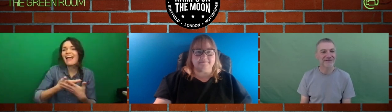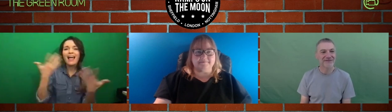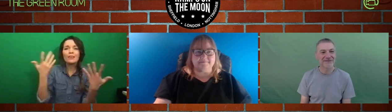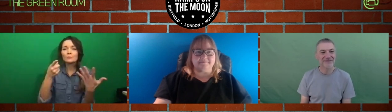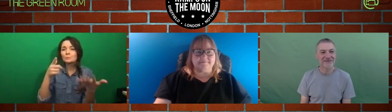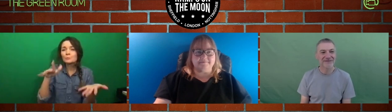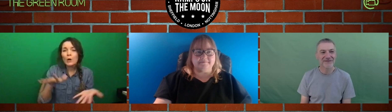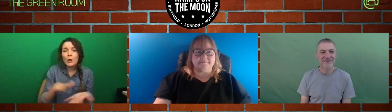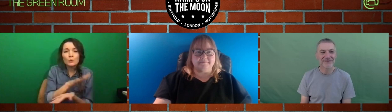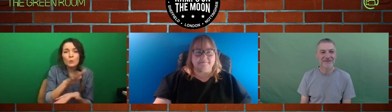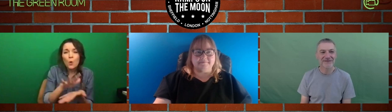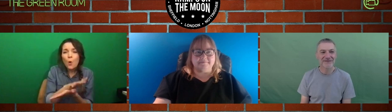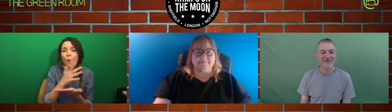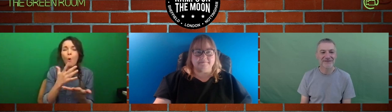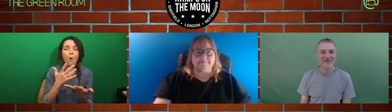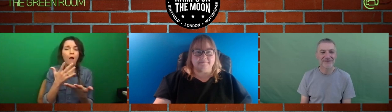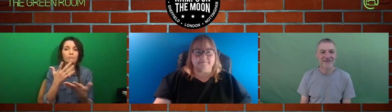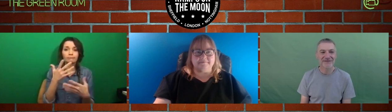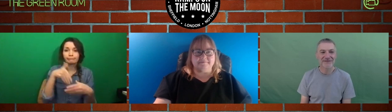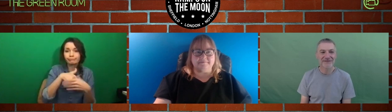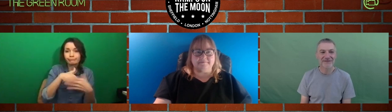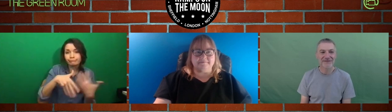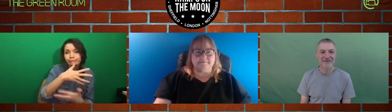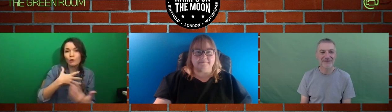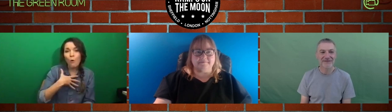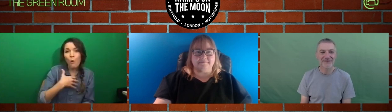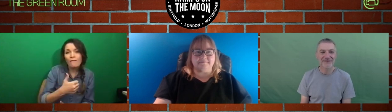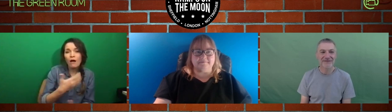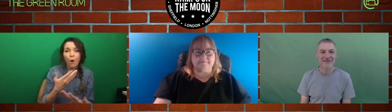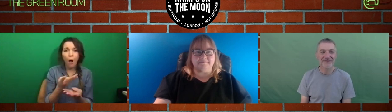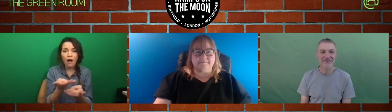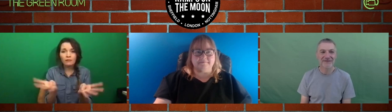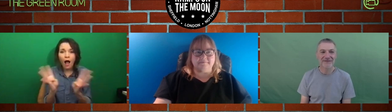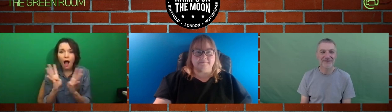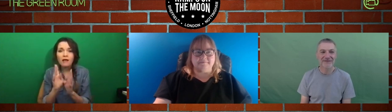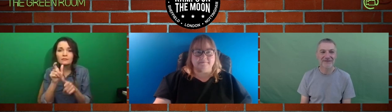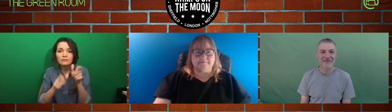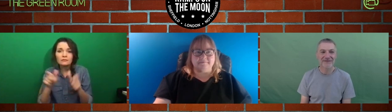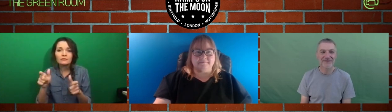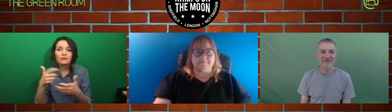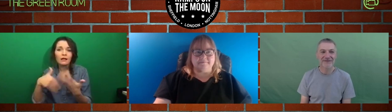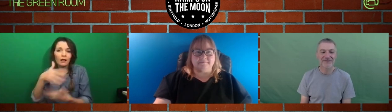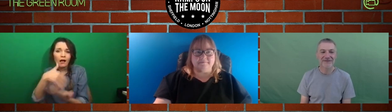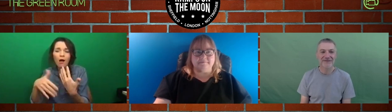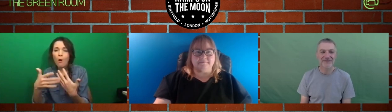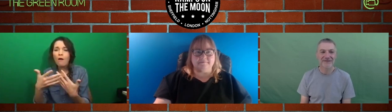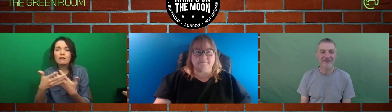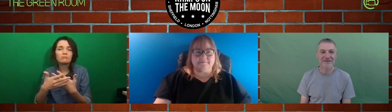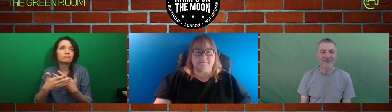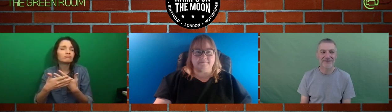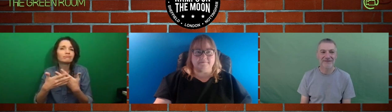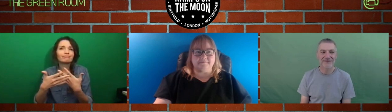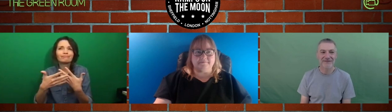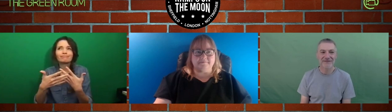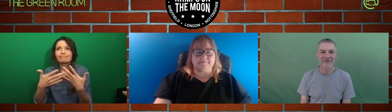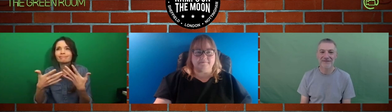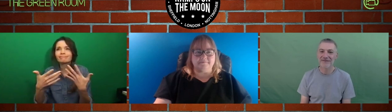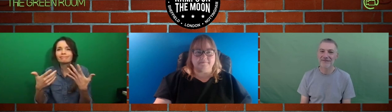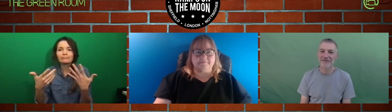in Oliver or being with the cast or the things that you learnt from the show or is there anything else you want to